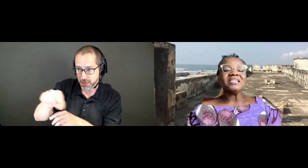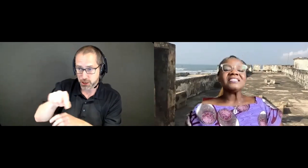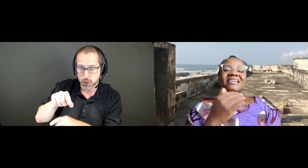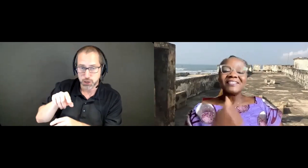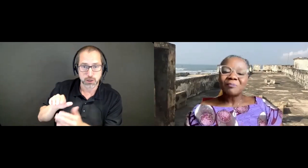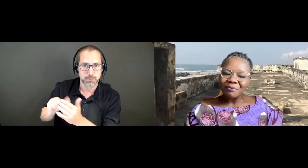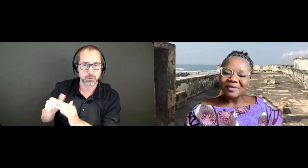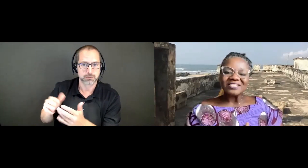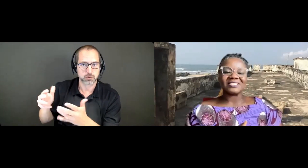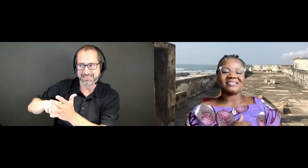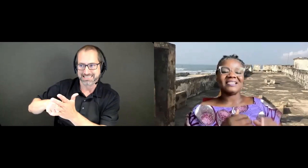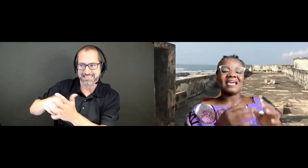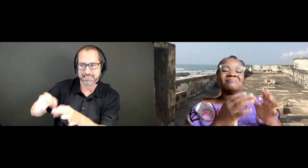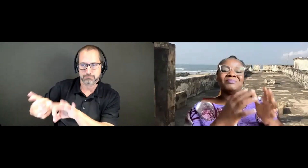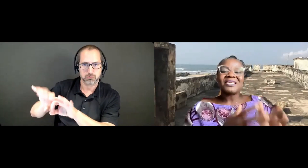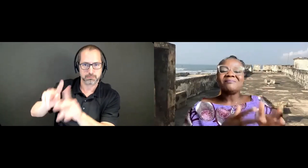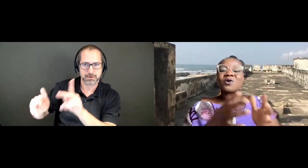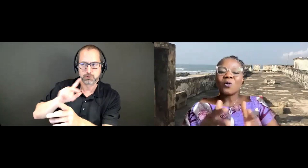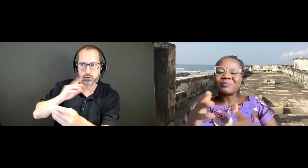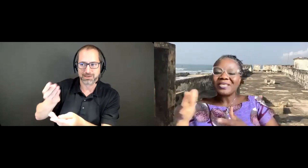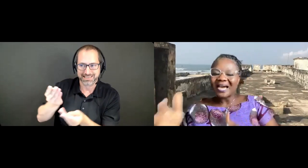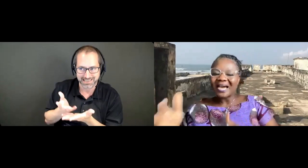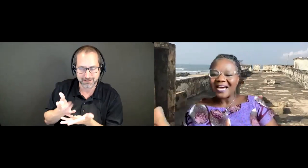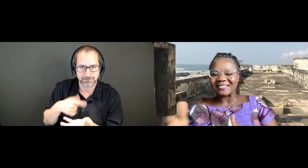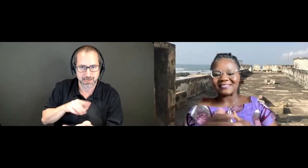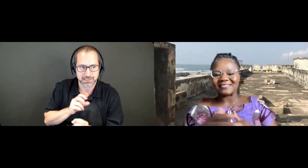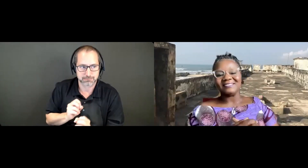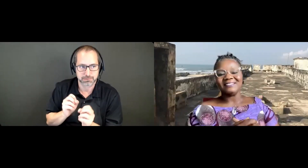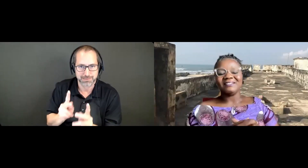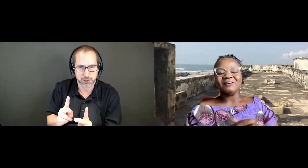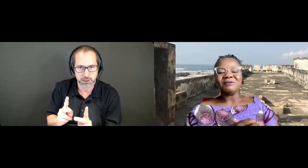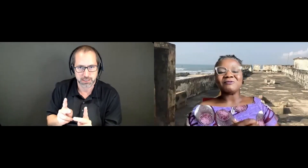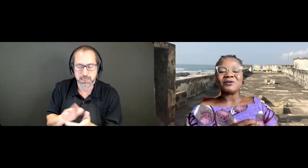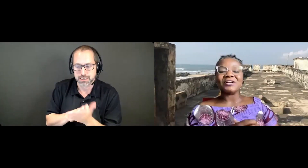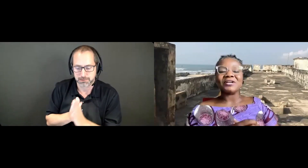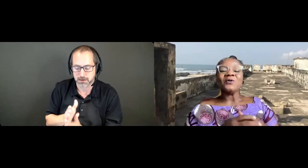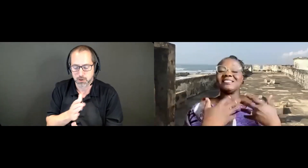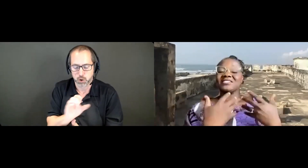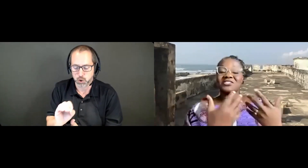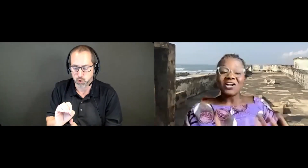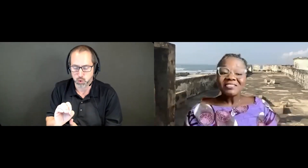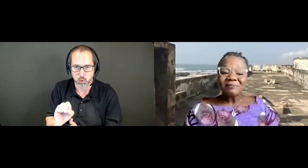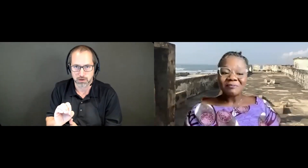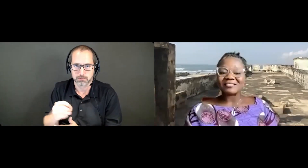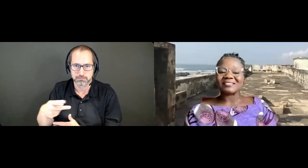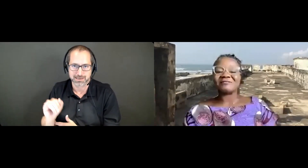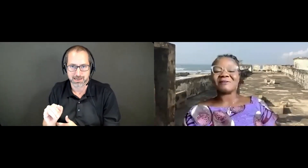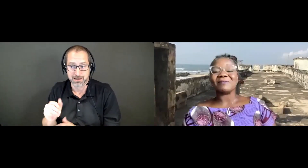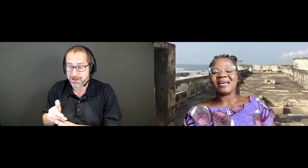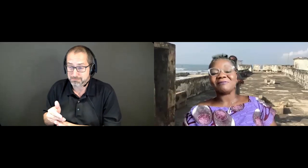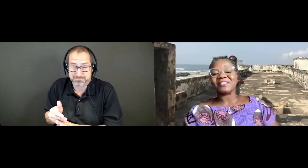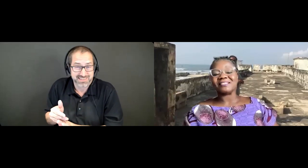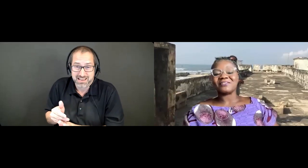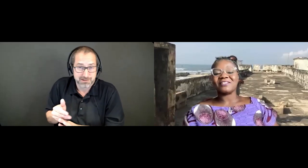to give us permission and be co-PI's before we could start the process of applying for this,